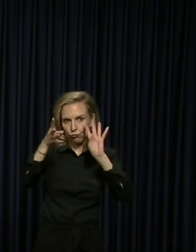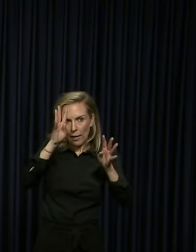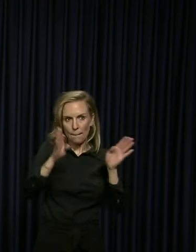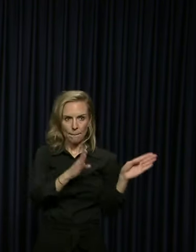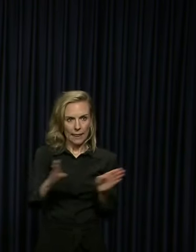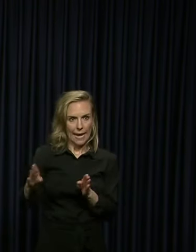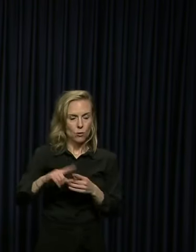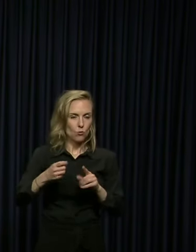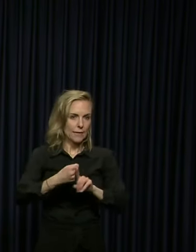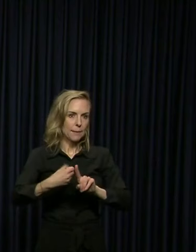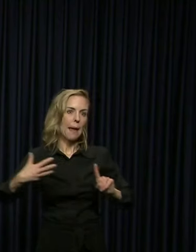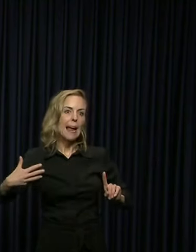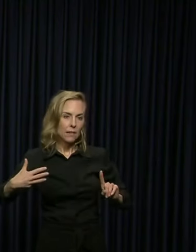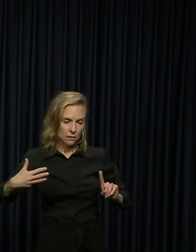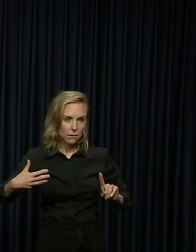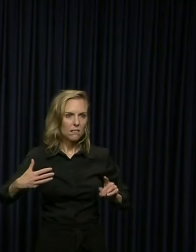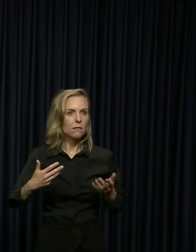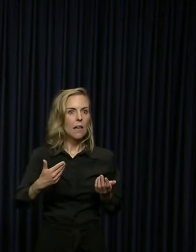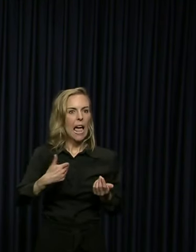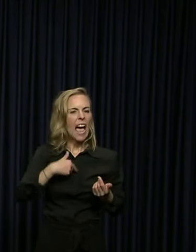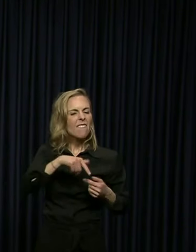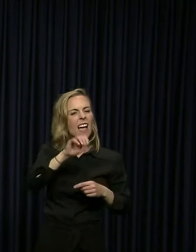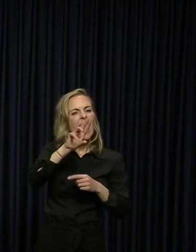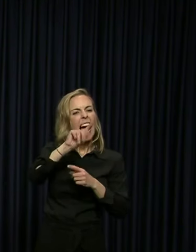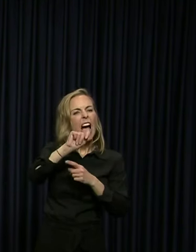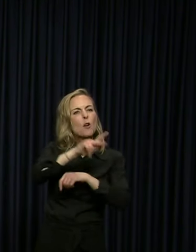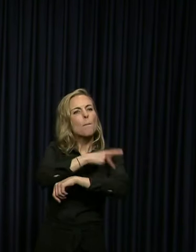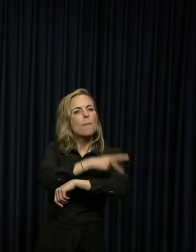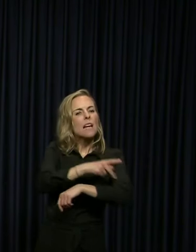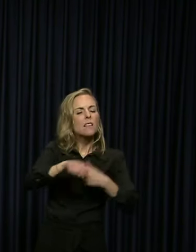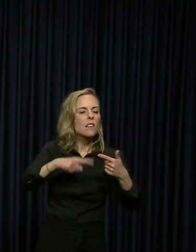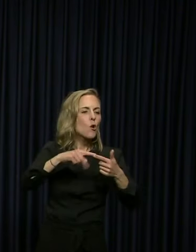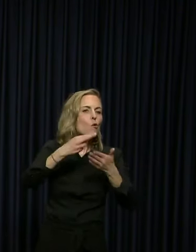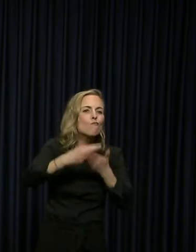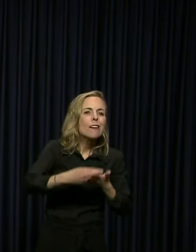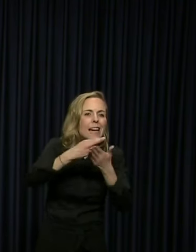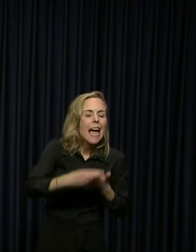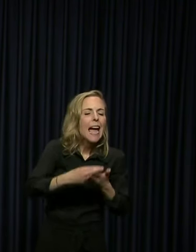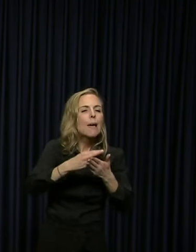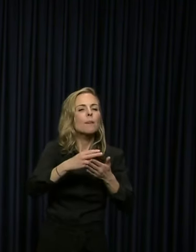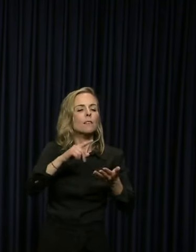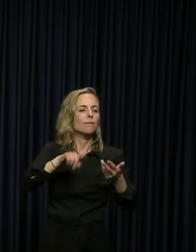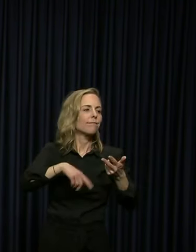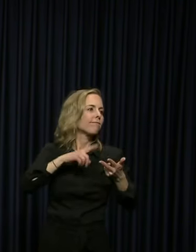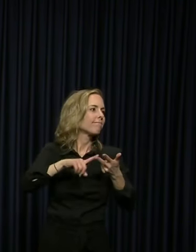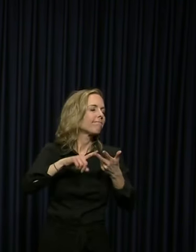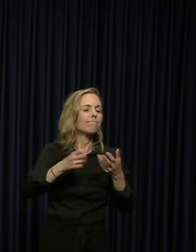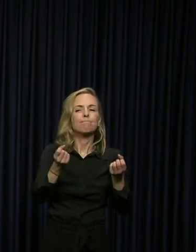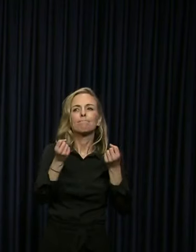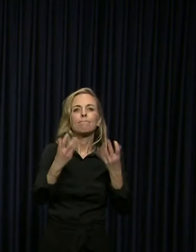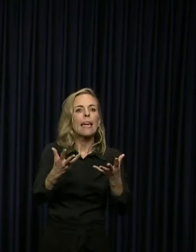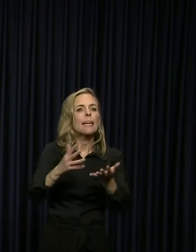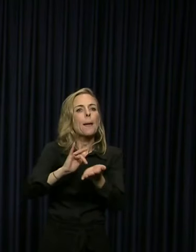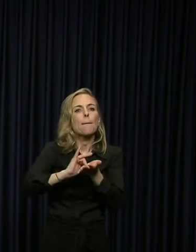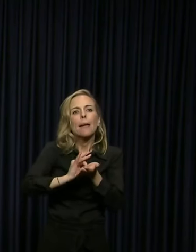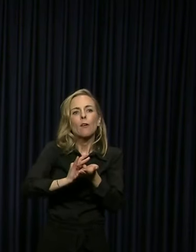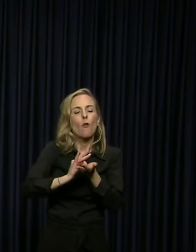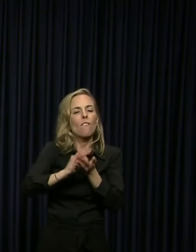TWO CARS PER ONLINE GROCERY SHOPPING SO THAT'LL MEAN LESS PEOPLE AT THE DOORS. THAT IS A QUESTION FOR